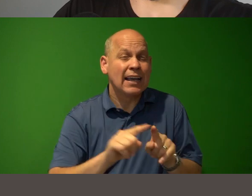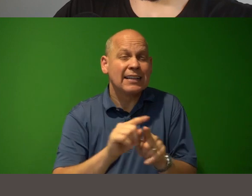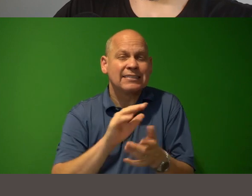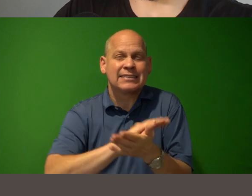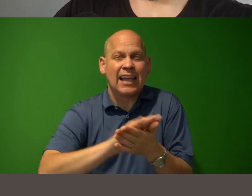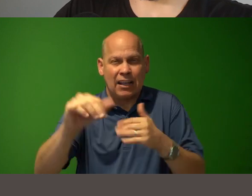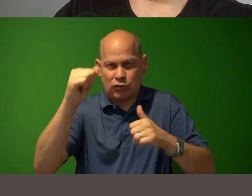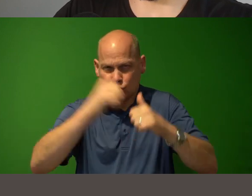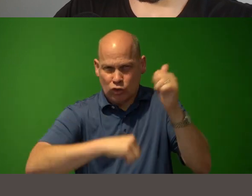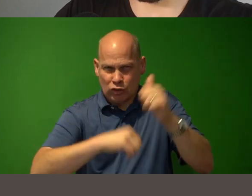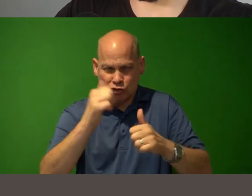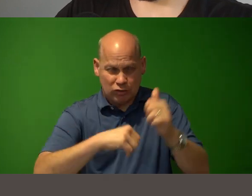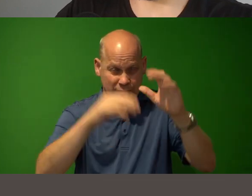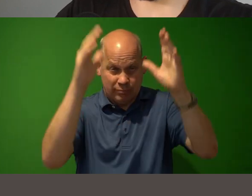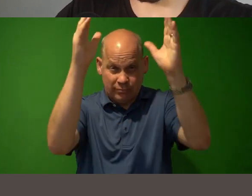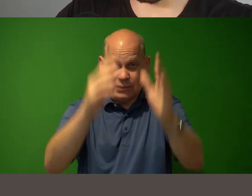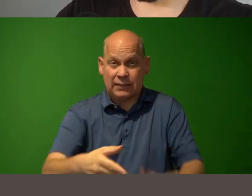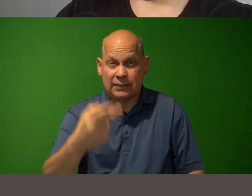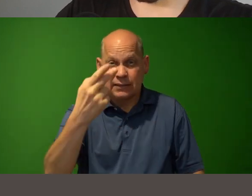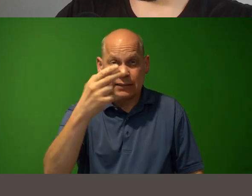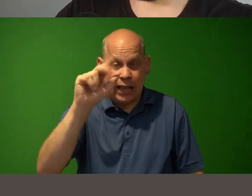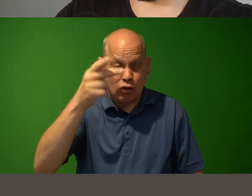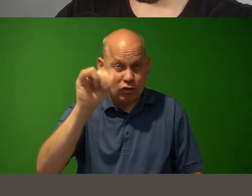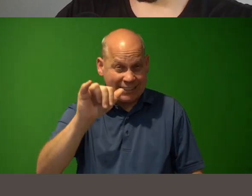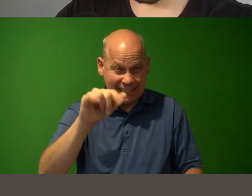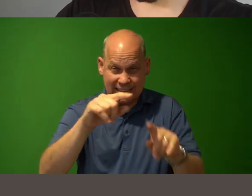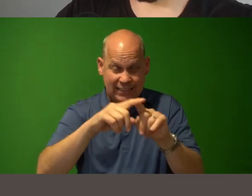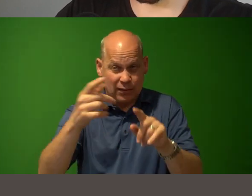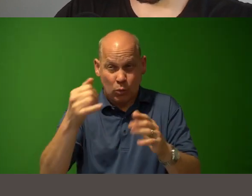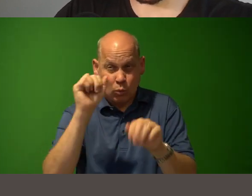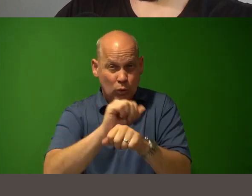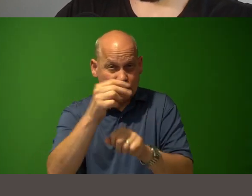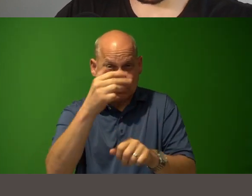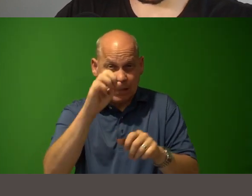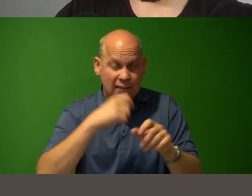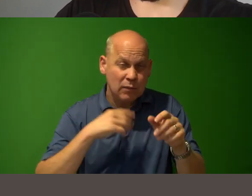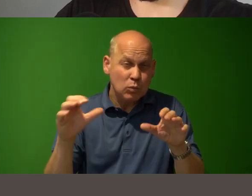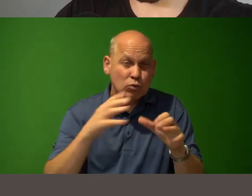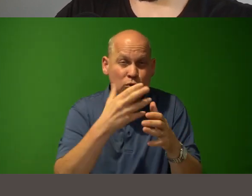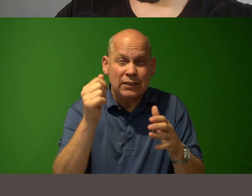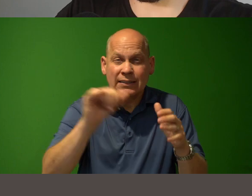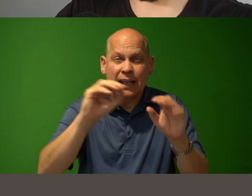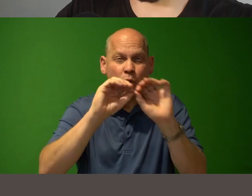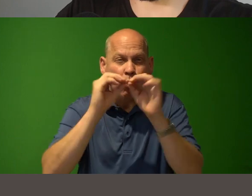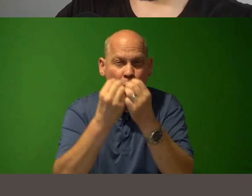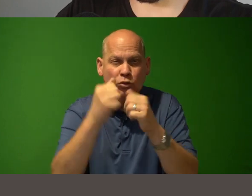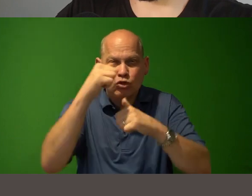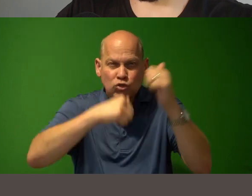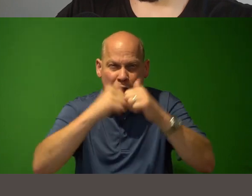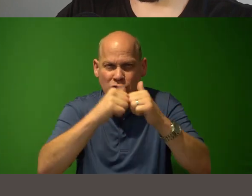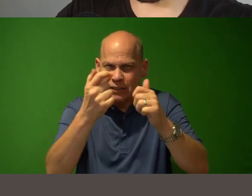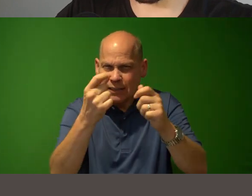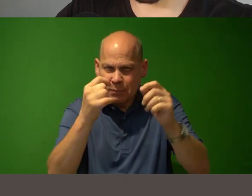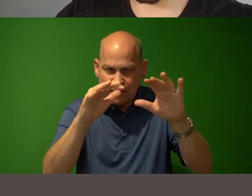as a nice structured hierarchy into dry always workspace. And from there we do things like organize a structure a little bit.